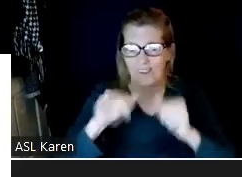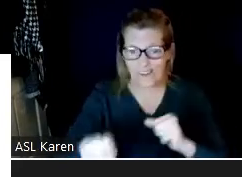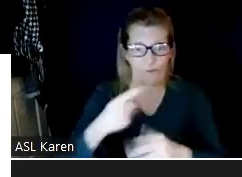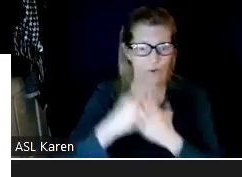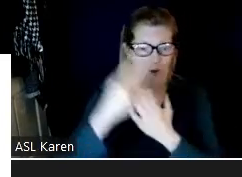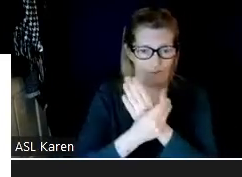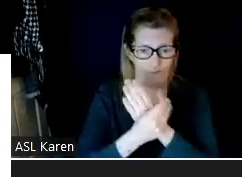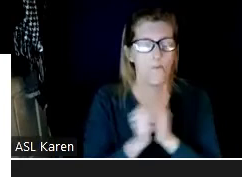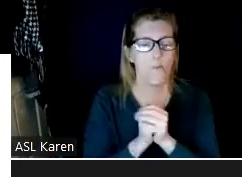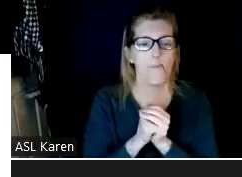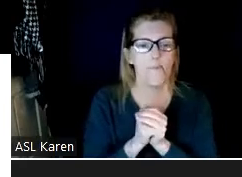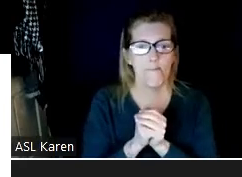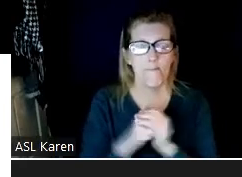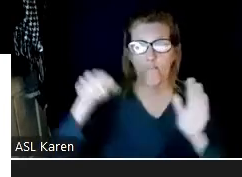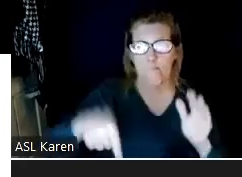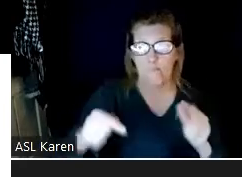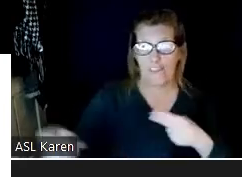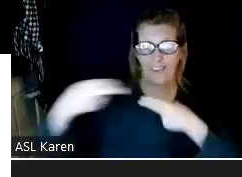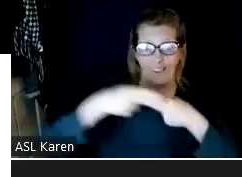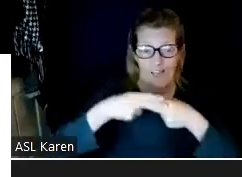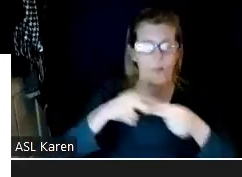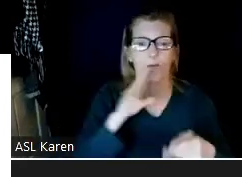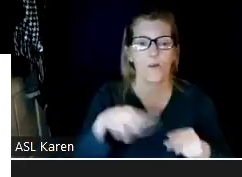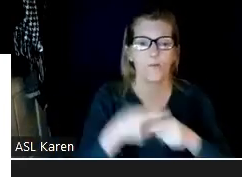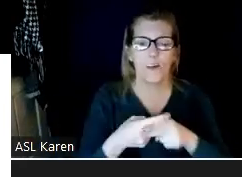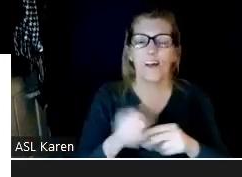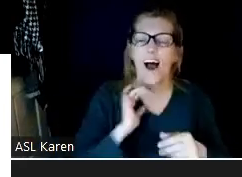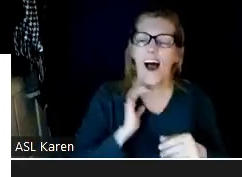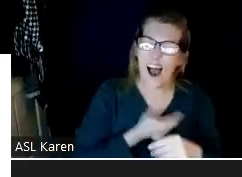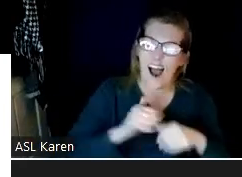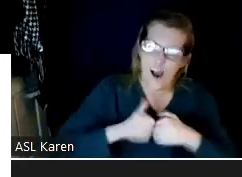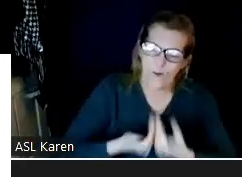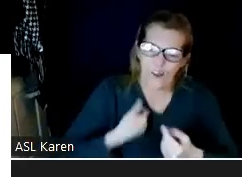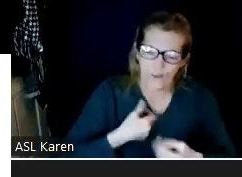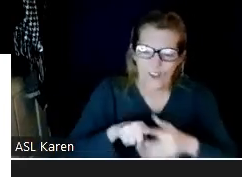15:14:25 This slide is really about the fabric of how we implement paid leave.